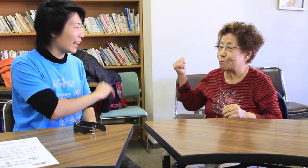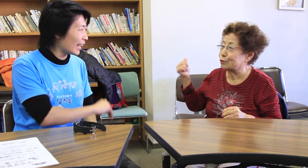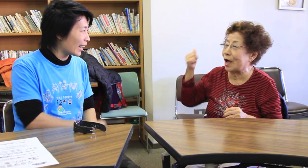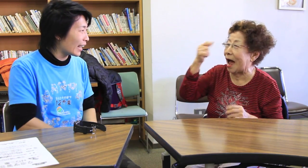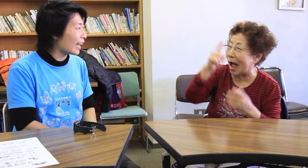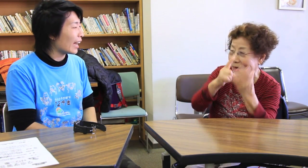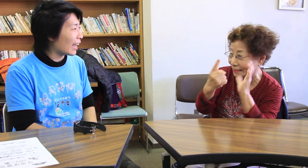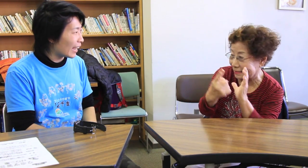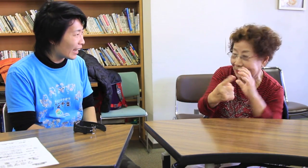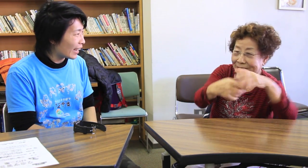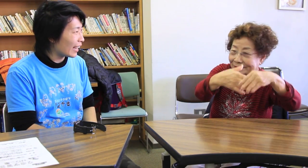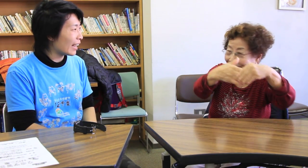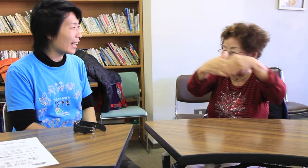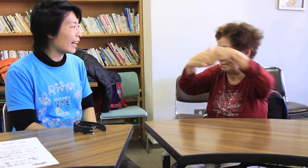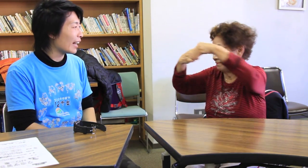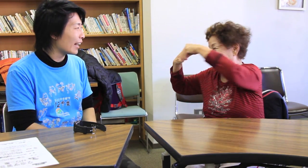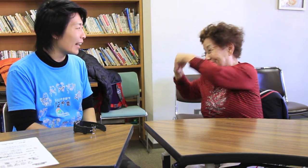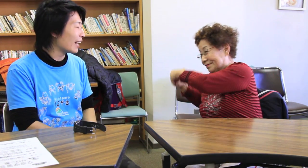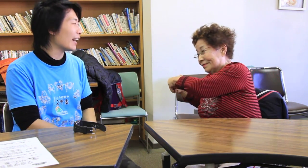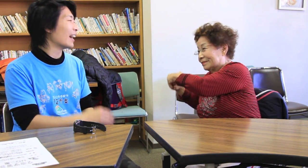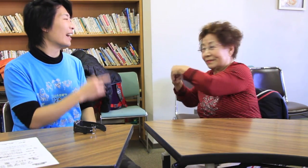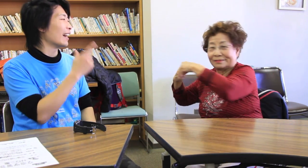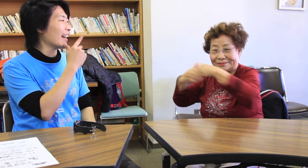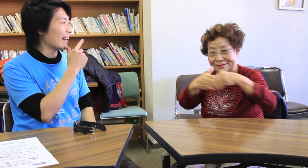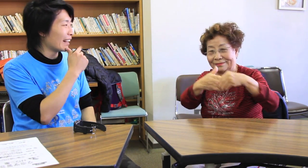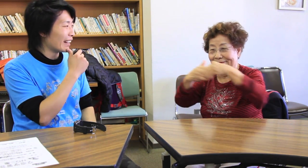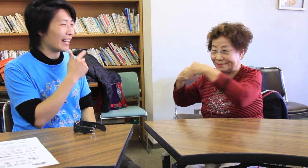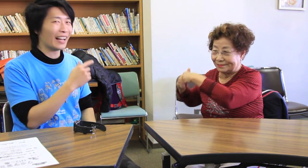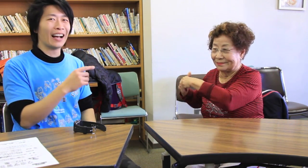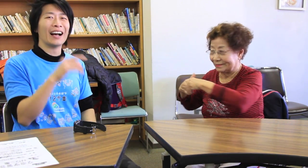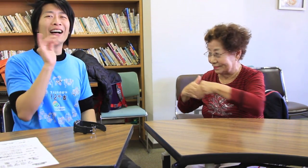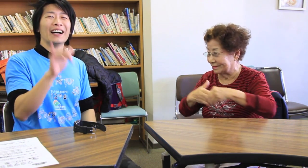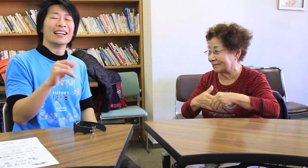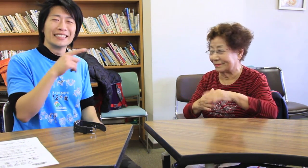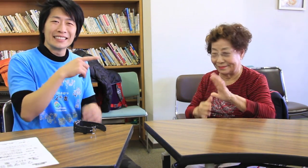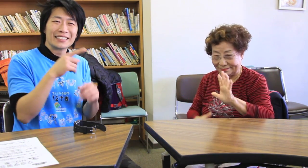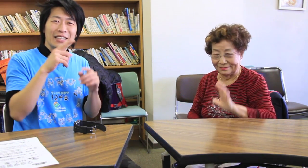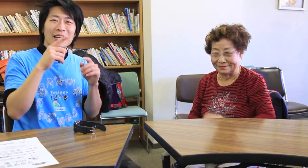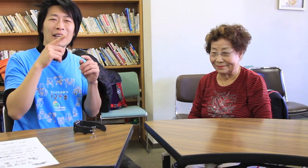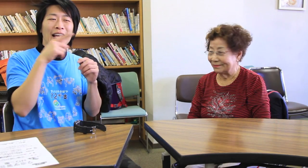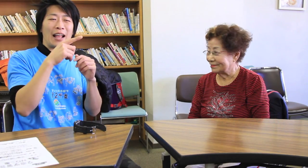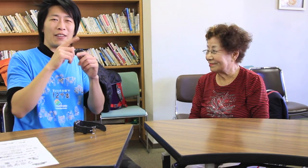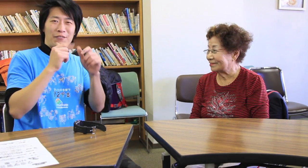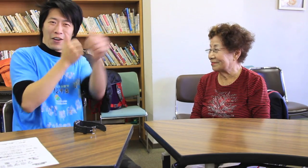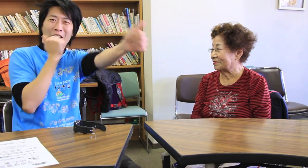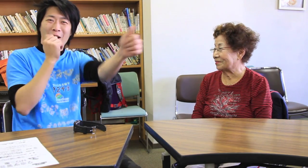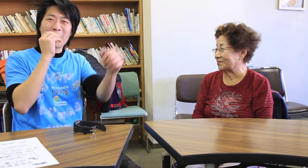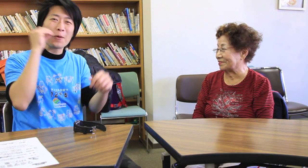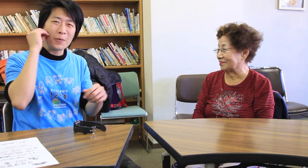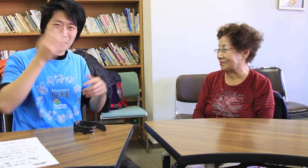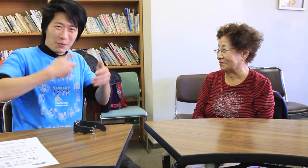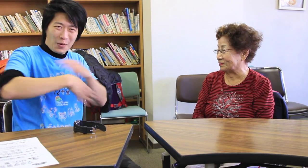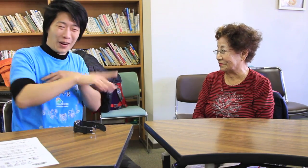Every Spring, Summer and Winter vacations, Father would take my siblings and I back home and again to school.